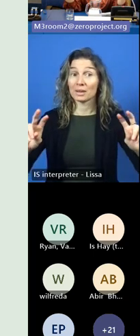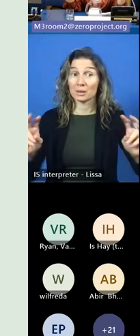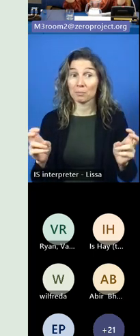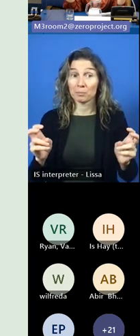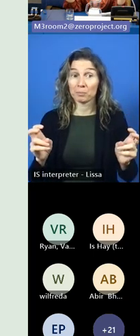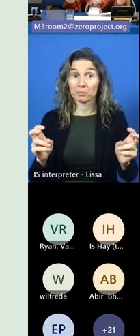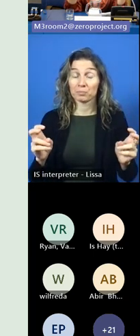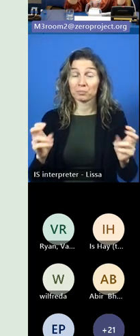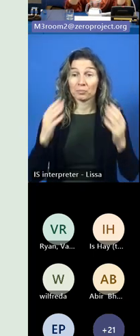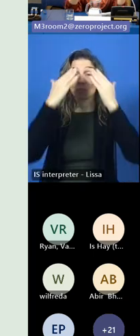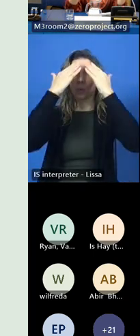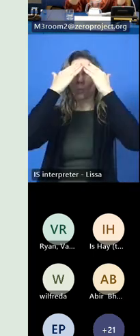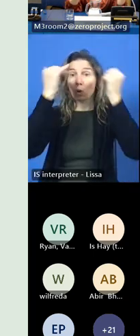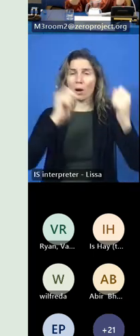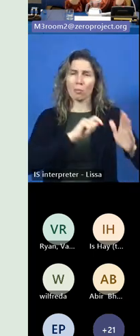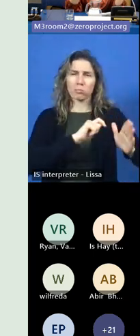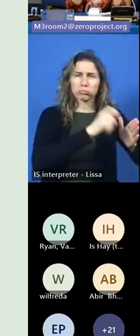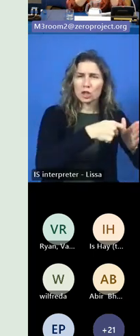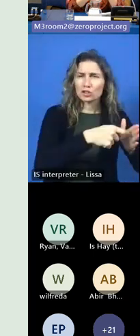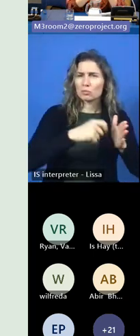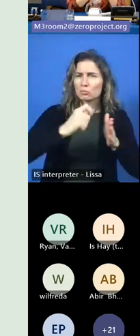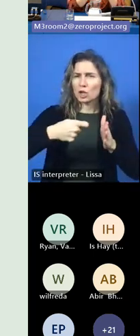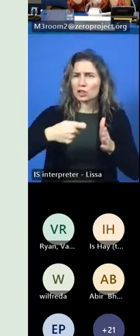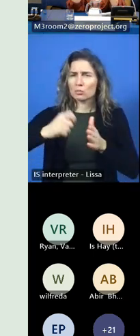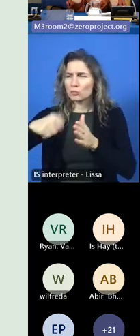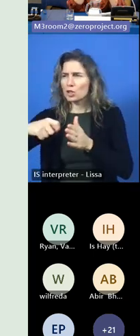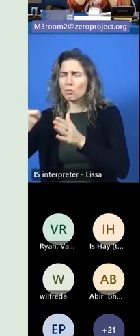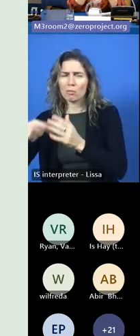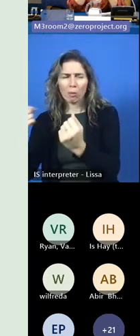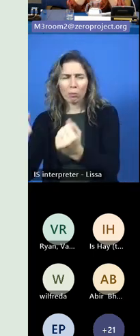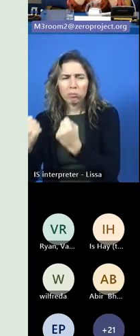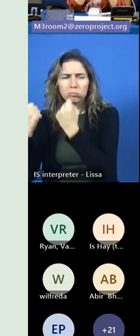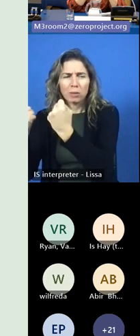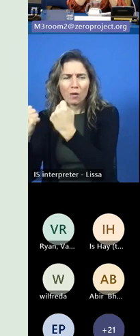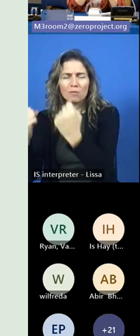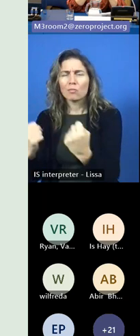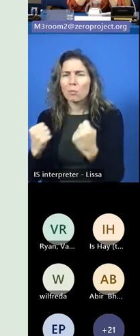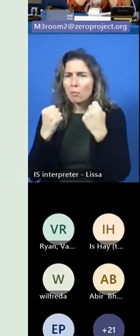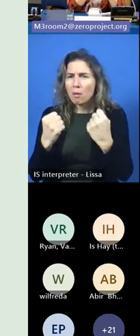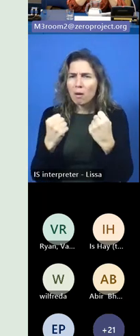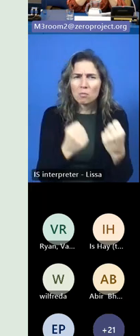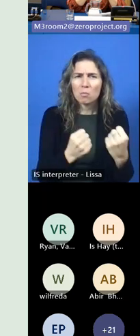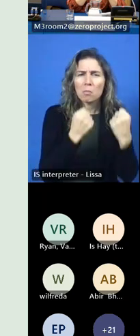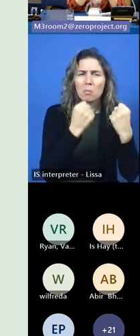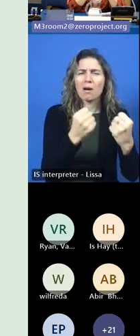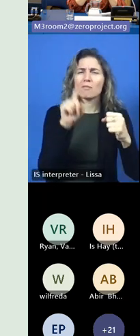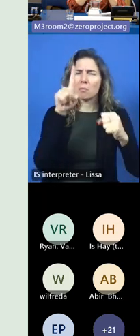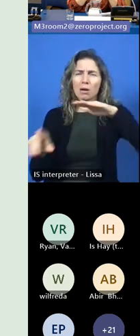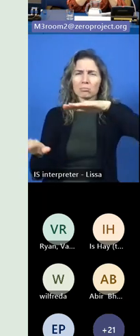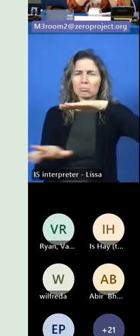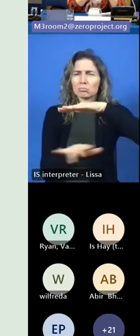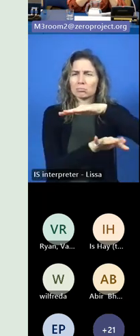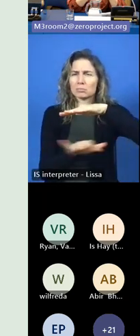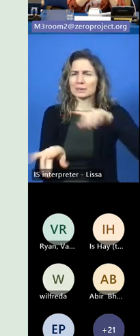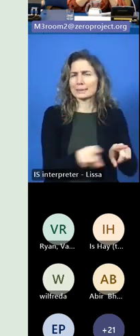powerful projects. So first thing is obviously opportunities. We need opportunities for people